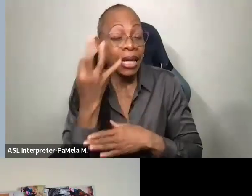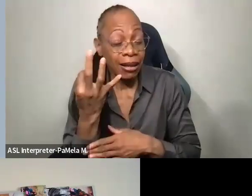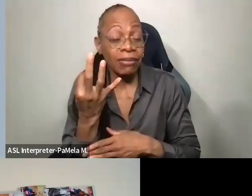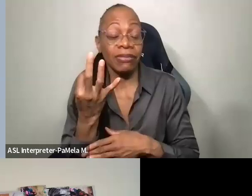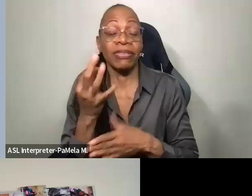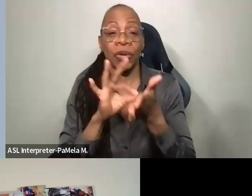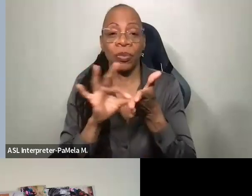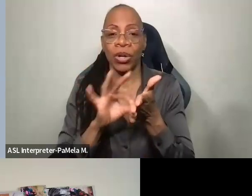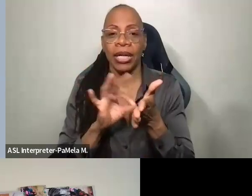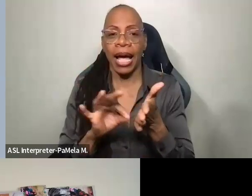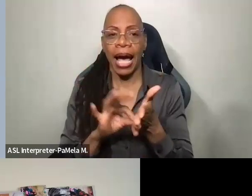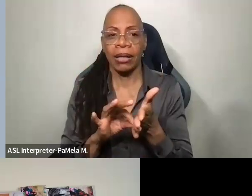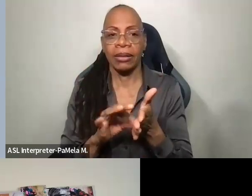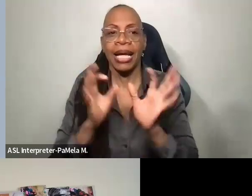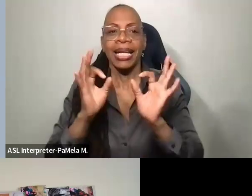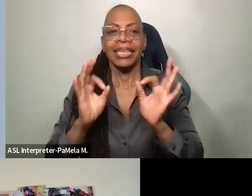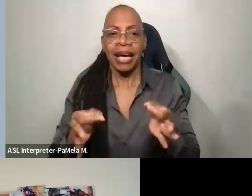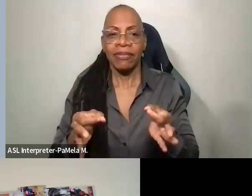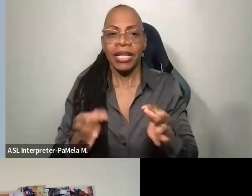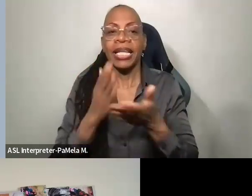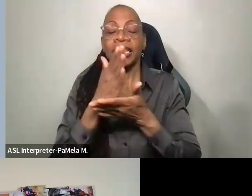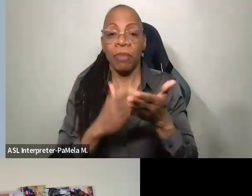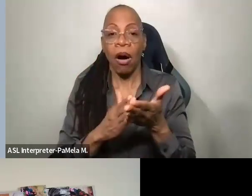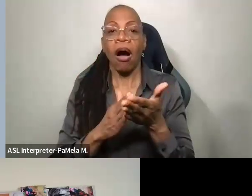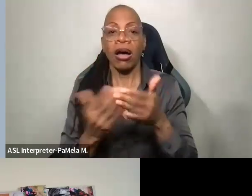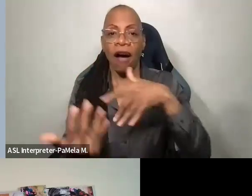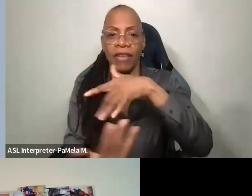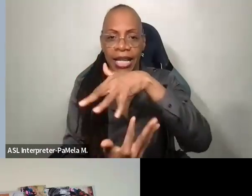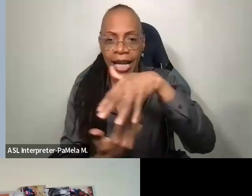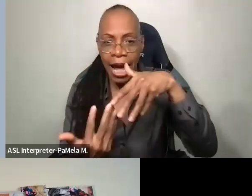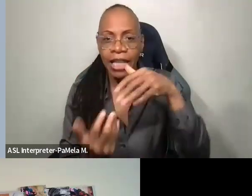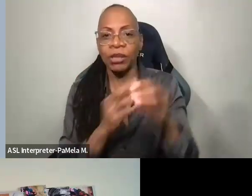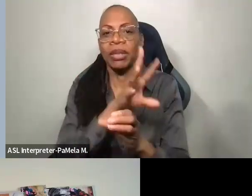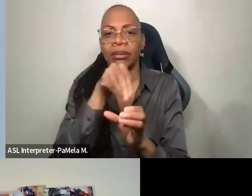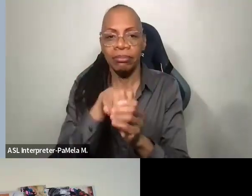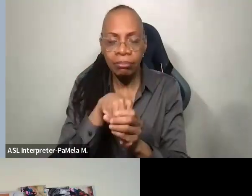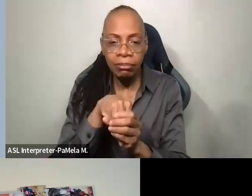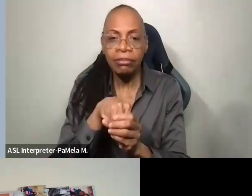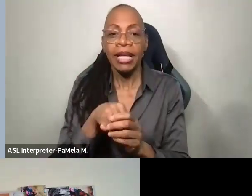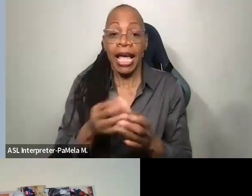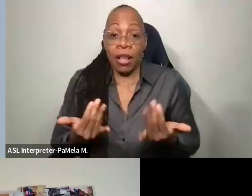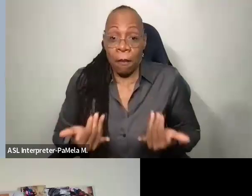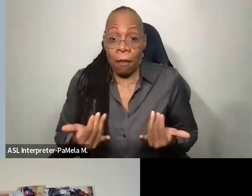I definitely think, you know, it is part of engagement, right? And it is part of engagement in the modern world.